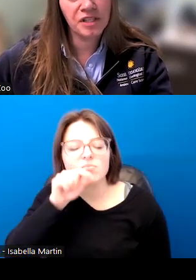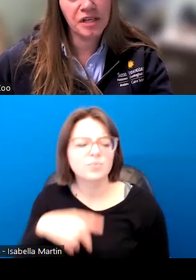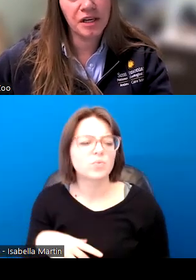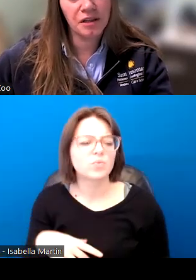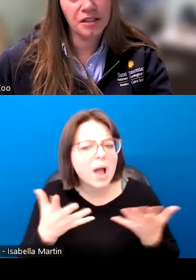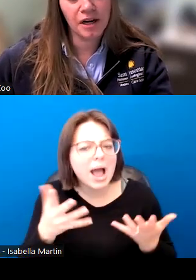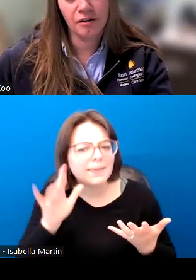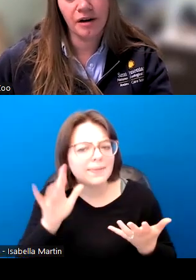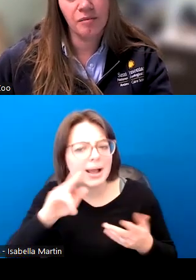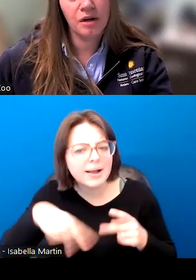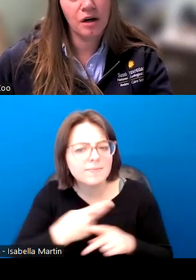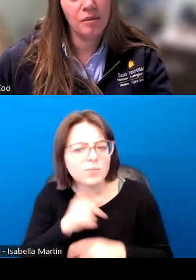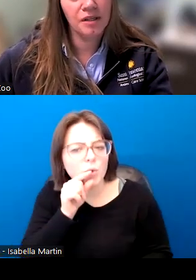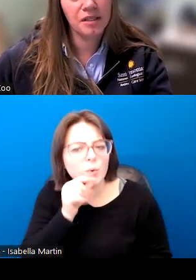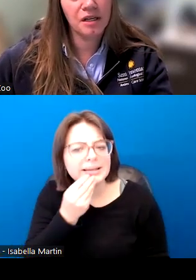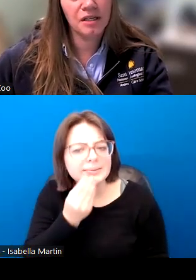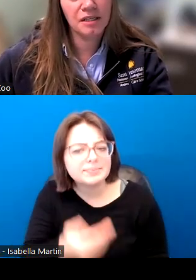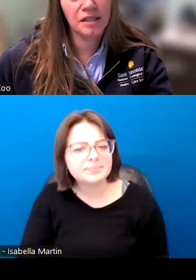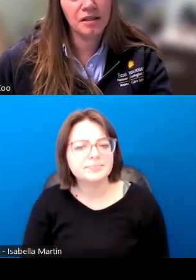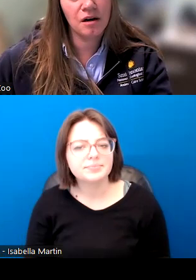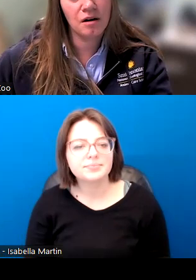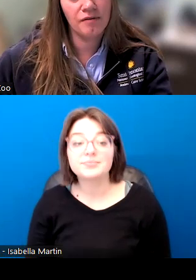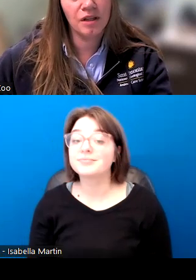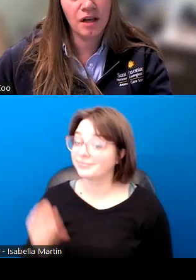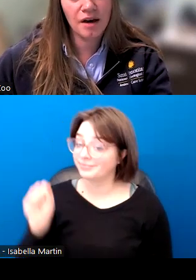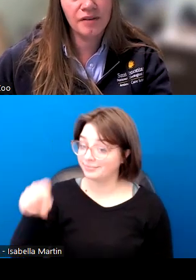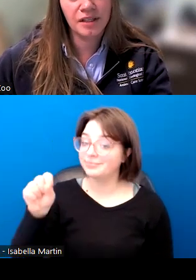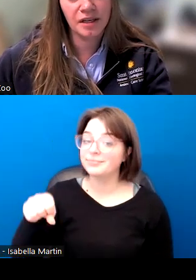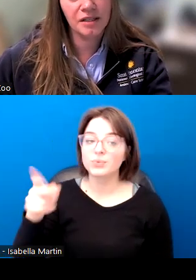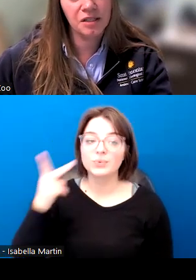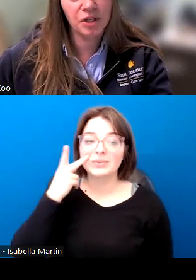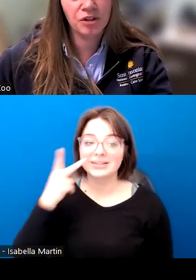seeing in this diagram um and this is going to consist of a lot of insects. This picture